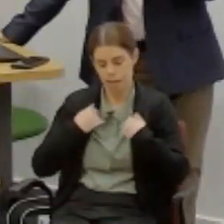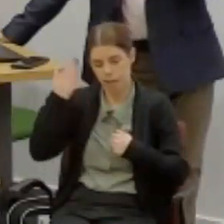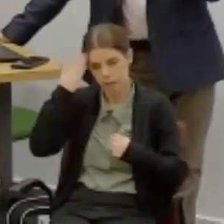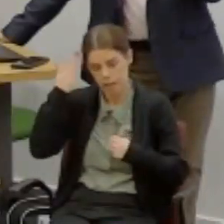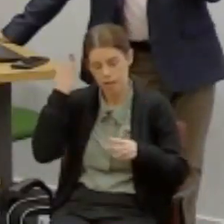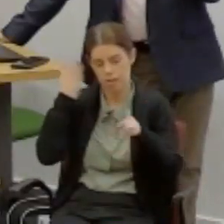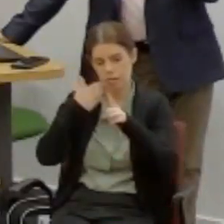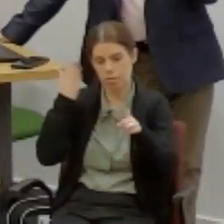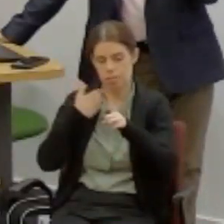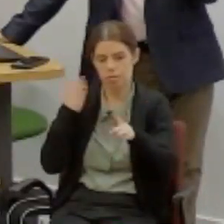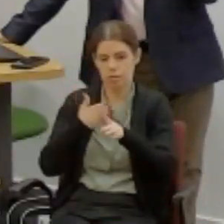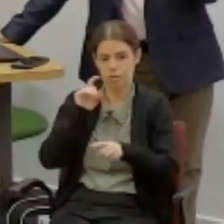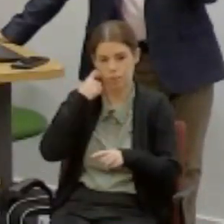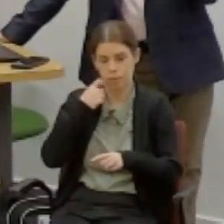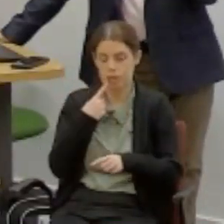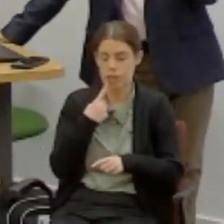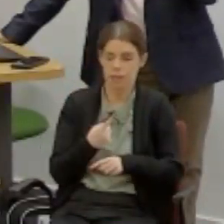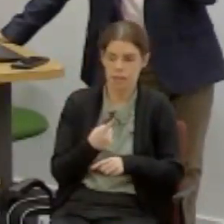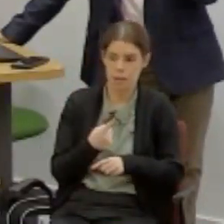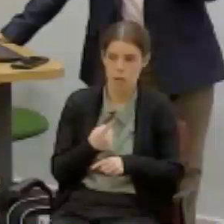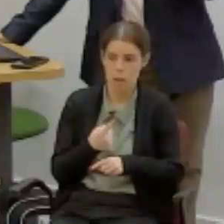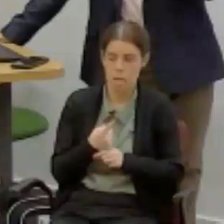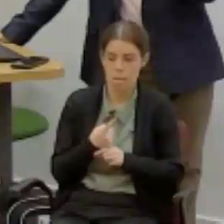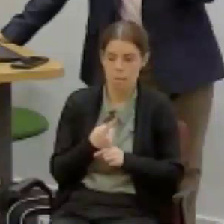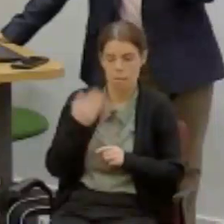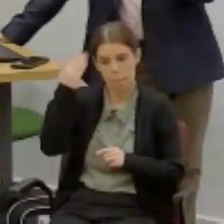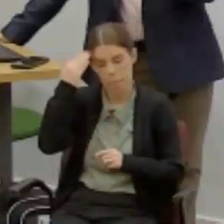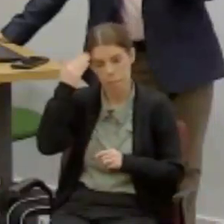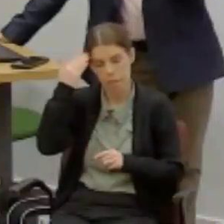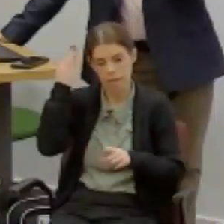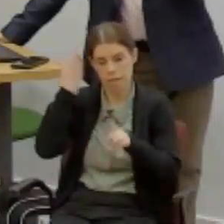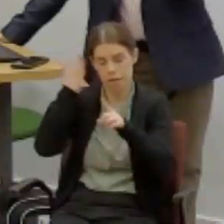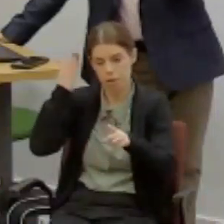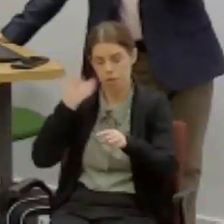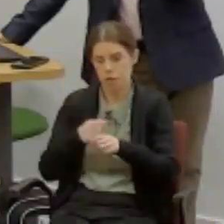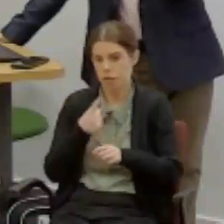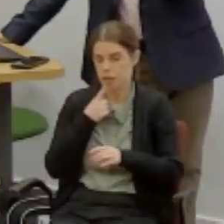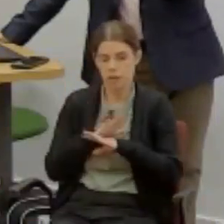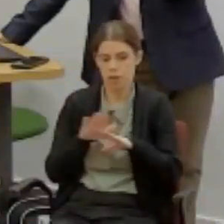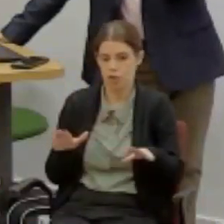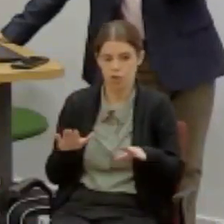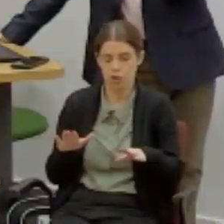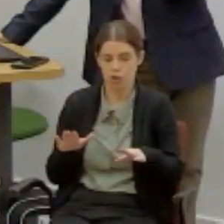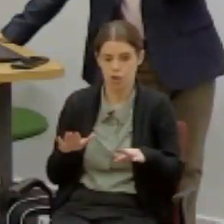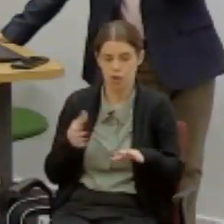And I'm gonna fix like controversial. He didn't say that anything of football is not rocket science.